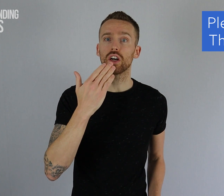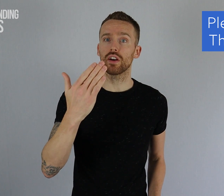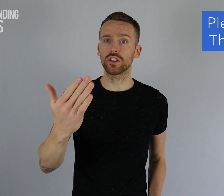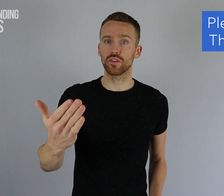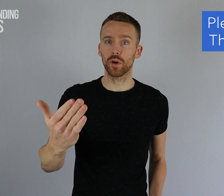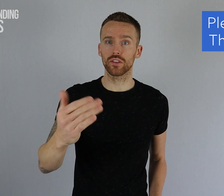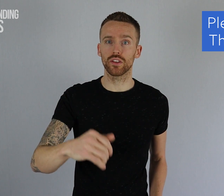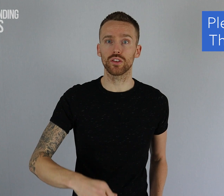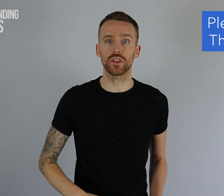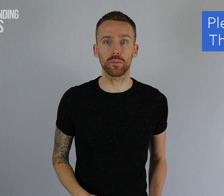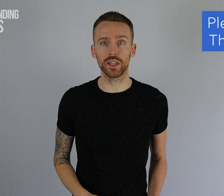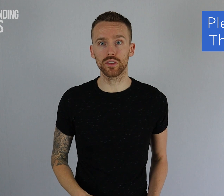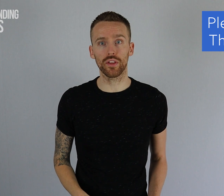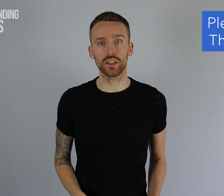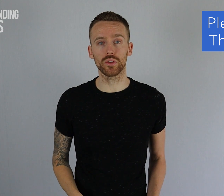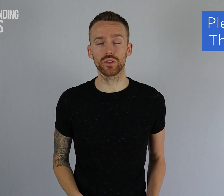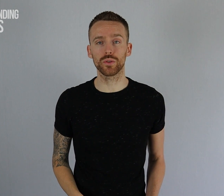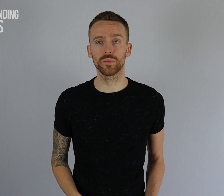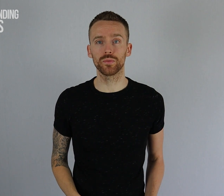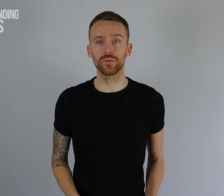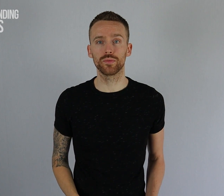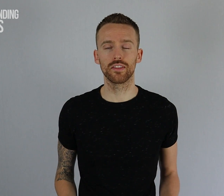the direction of the person you're saying please or thank you to.